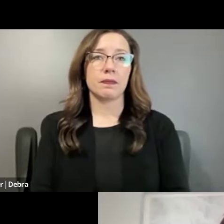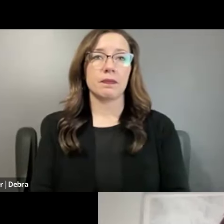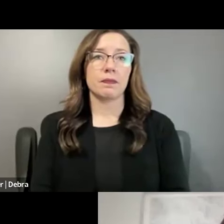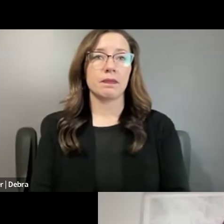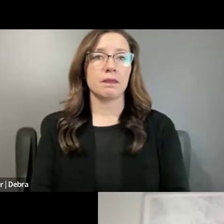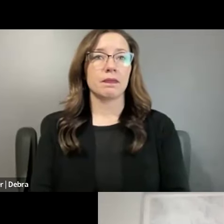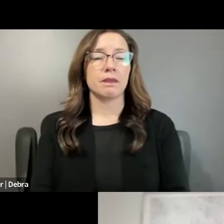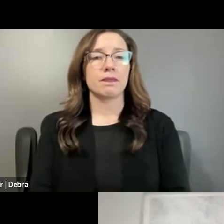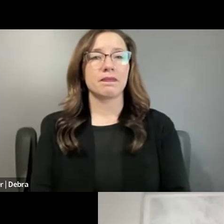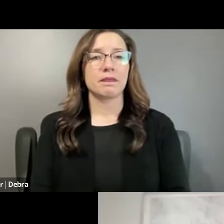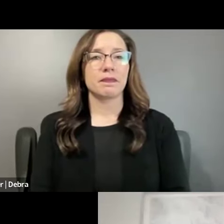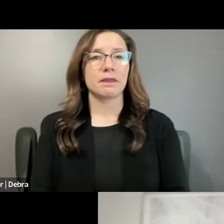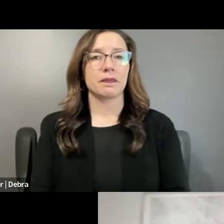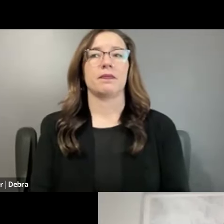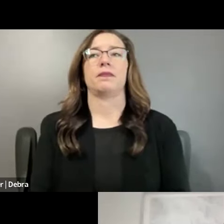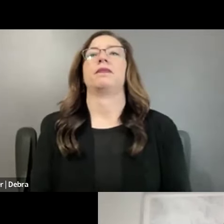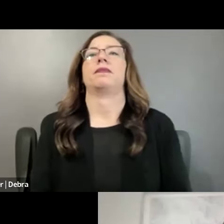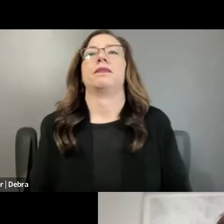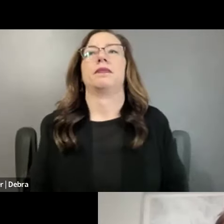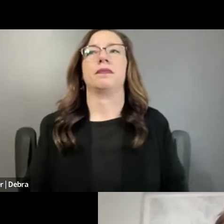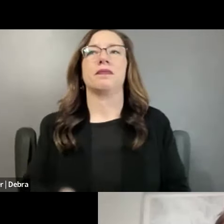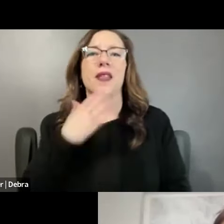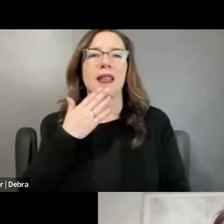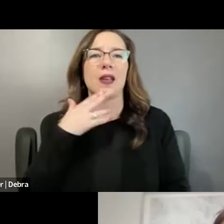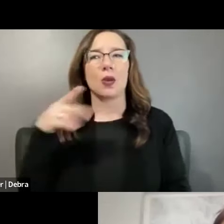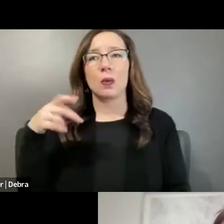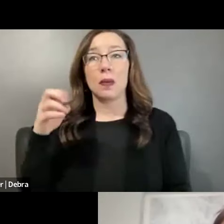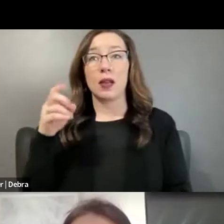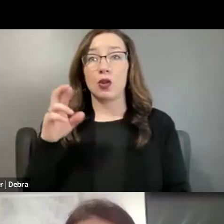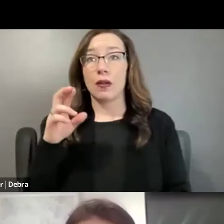Thank you Peter so much. Do we have any questions for Peter?